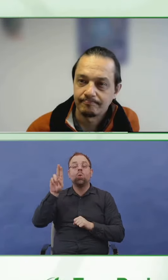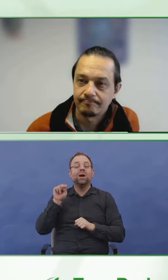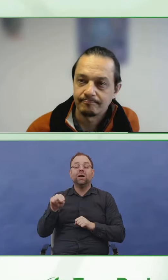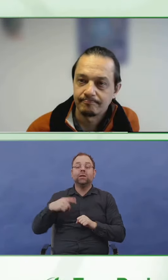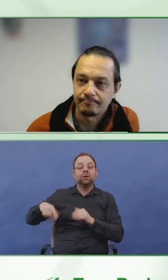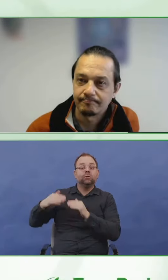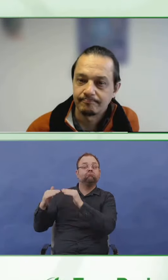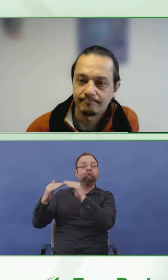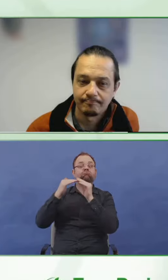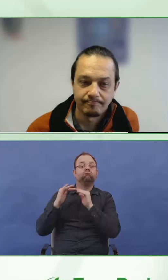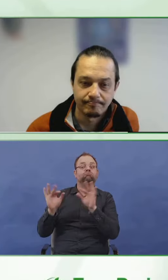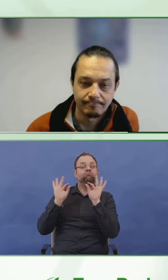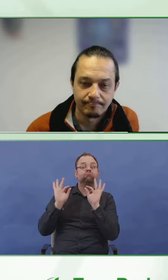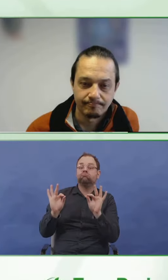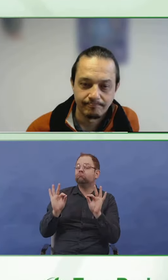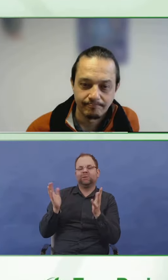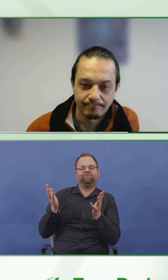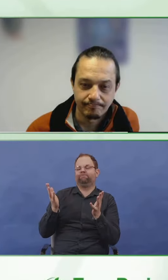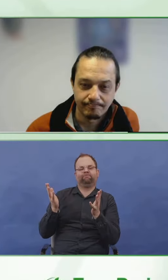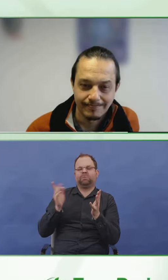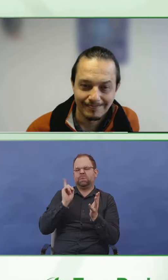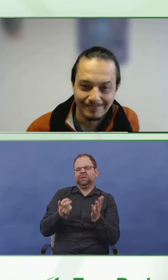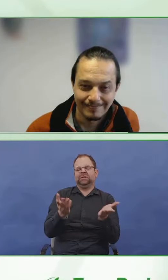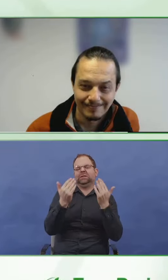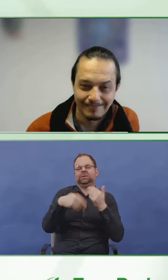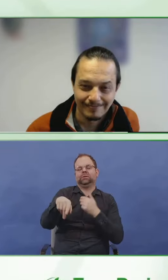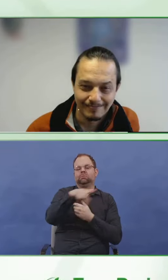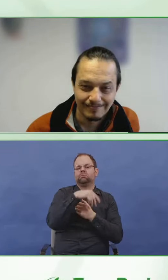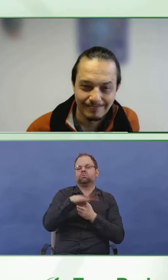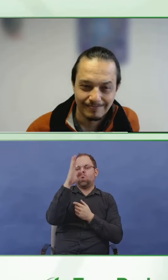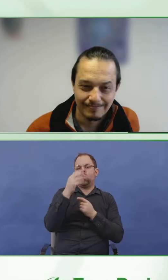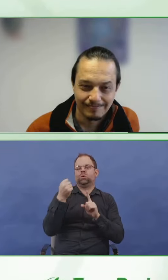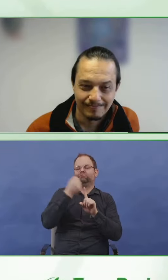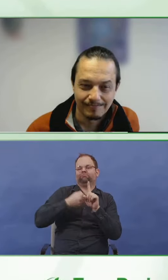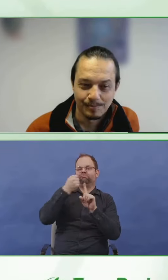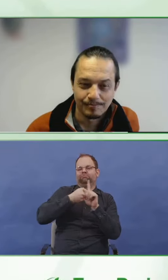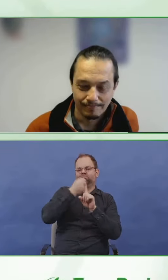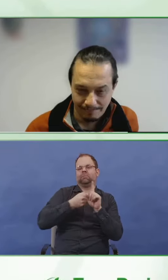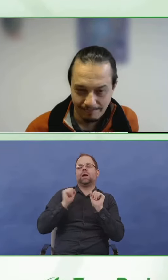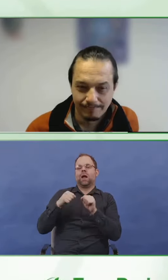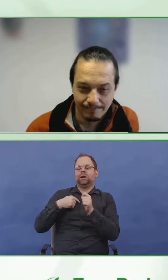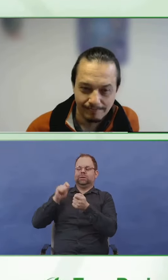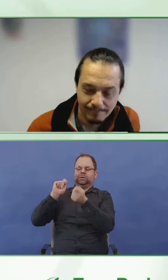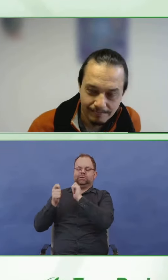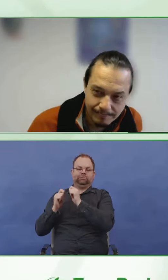time. And I'm sure my co-chair Julie will have a question or two for you to go in more depth.